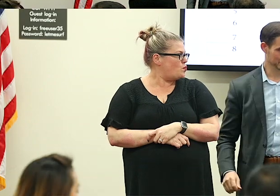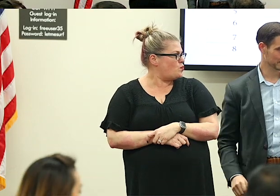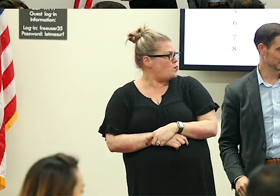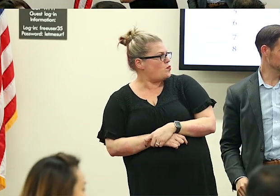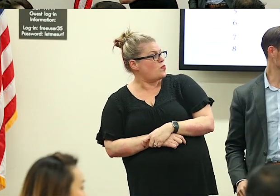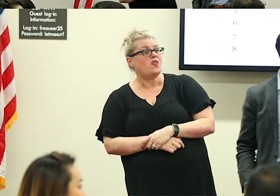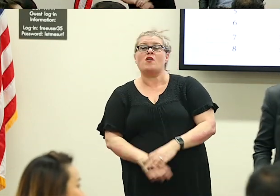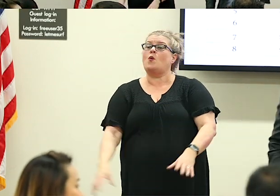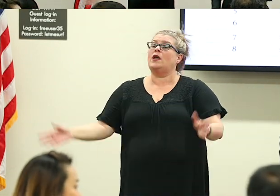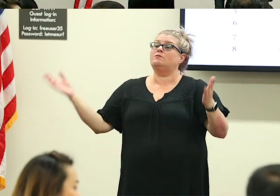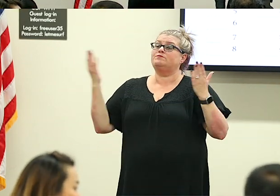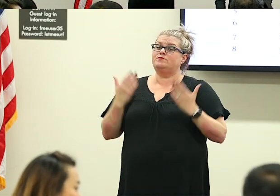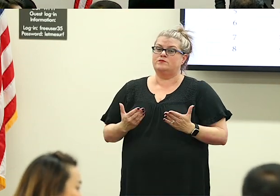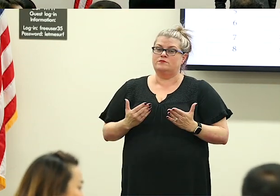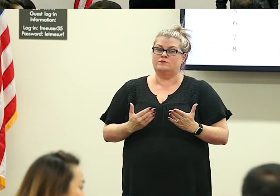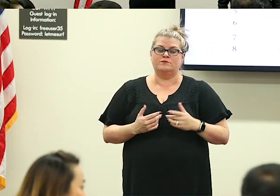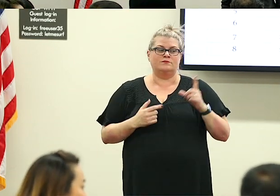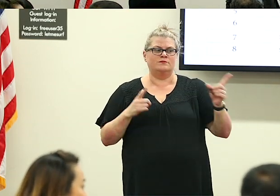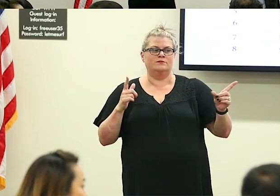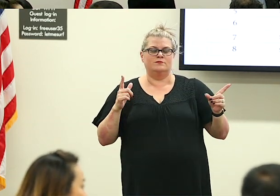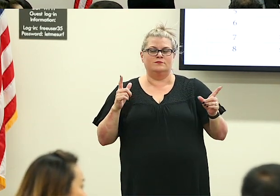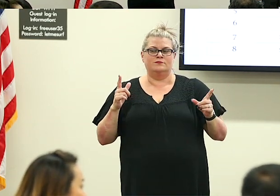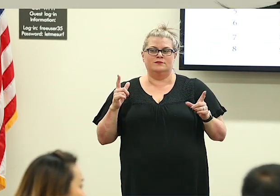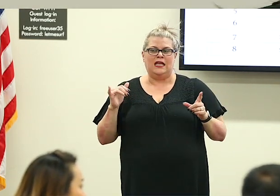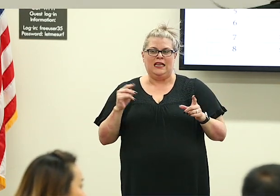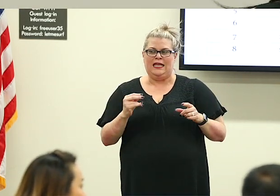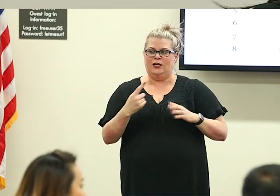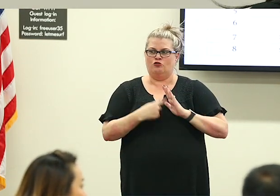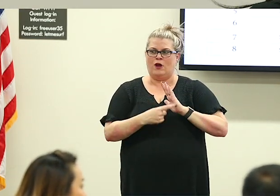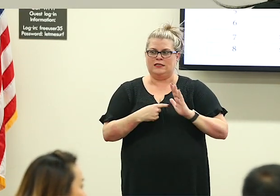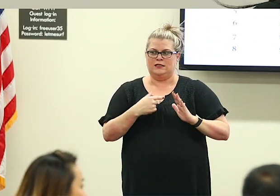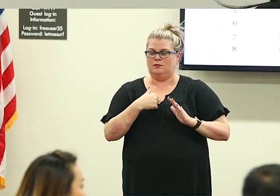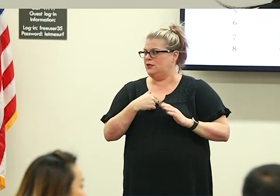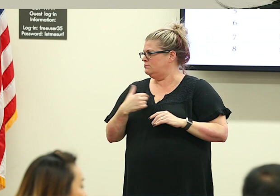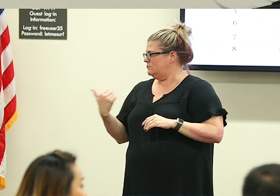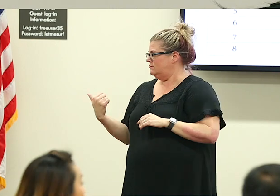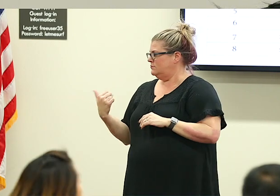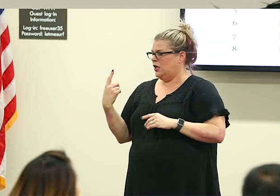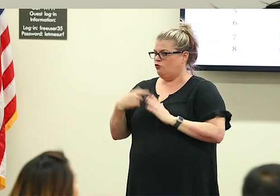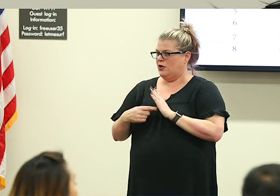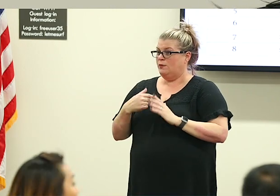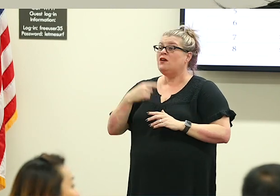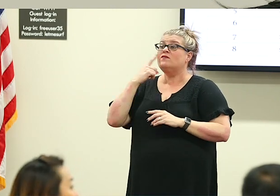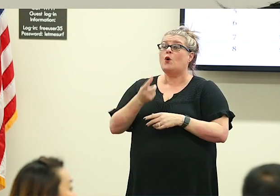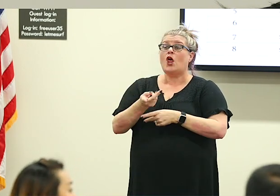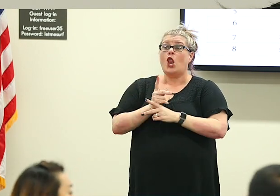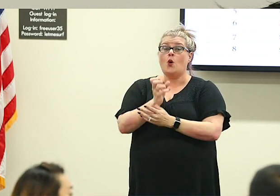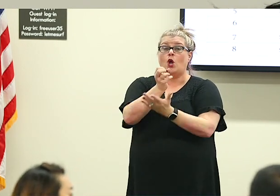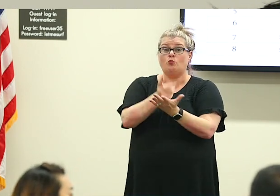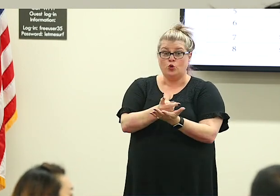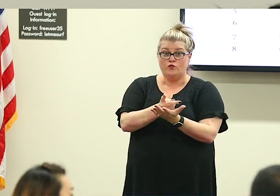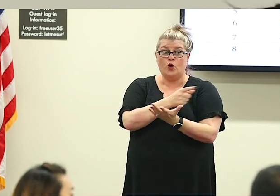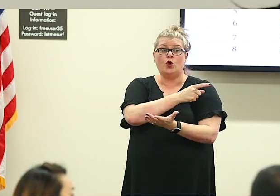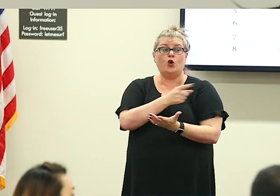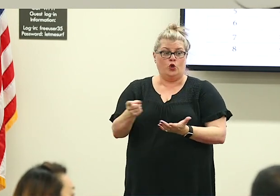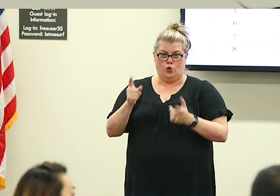So Lynn just corrected me, I just want to let you know that for the loan approval, you should go to either